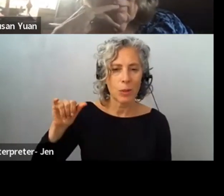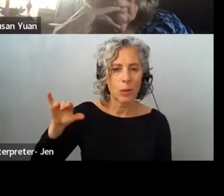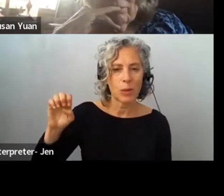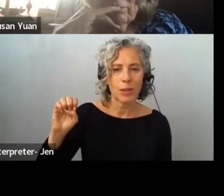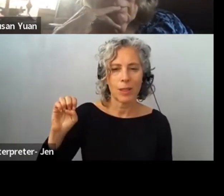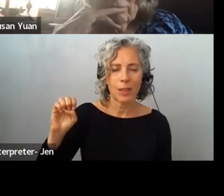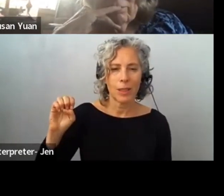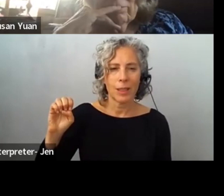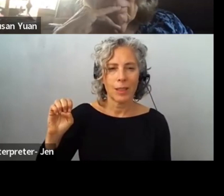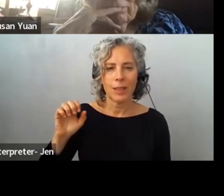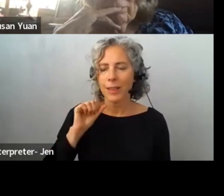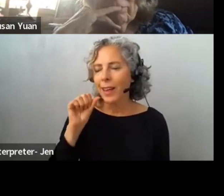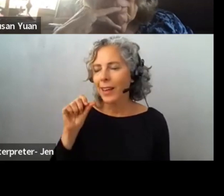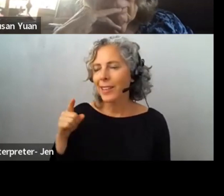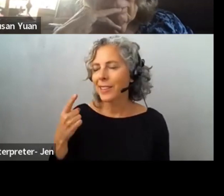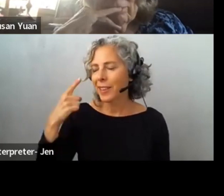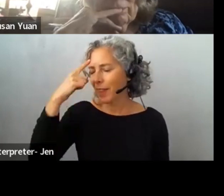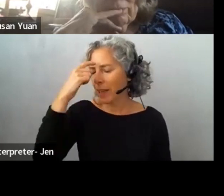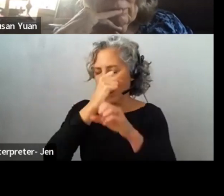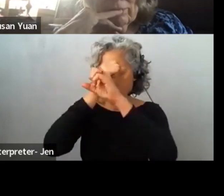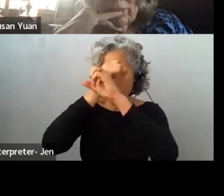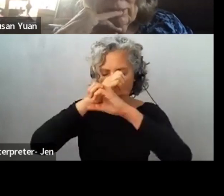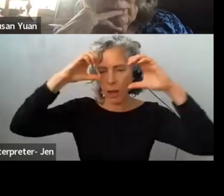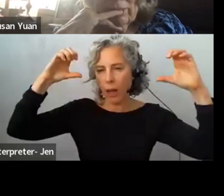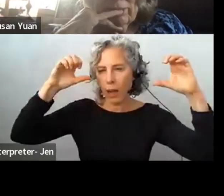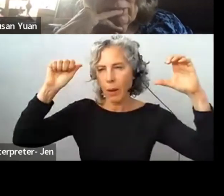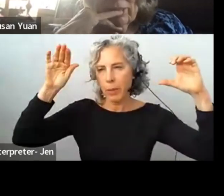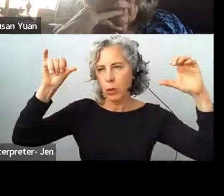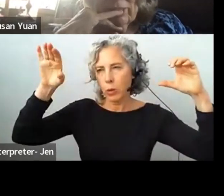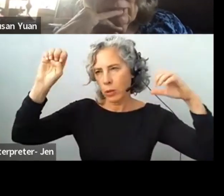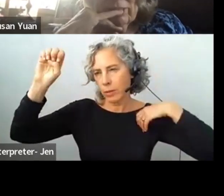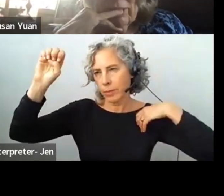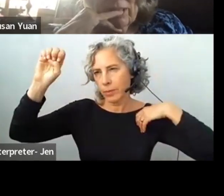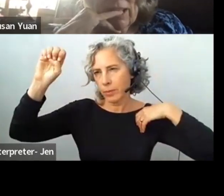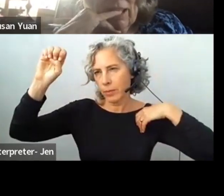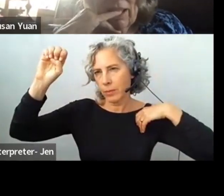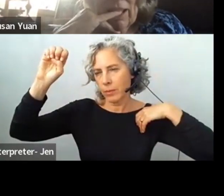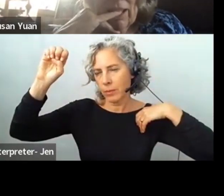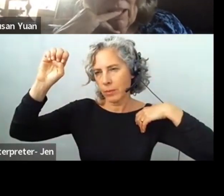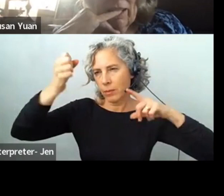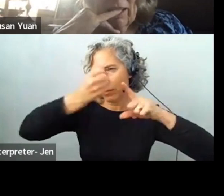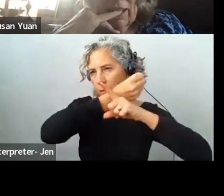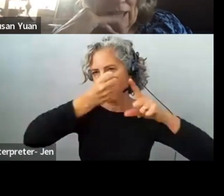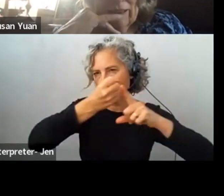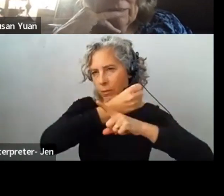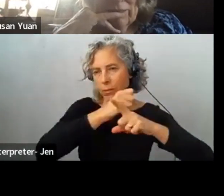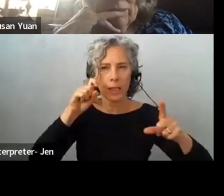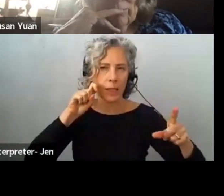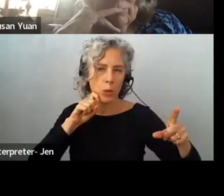ones. I mean, when we think people, when people think about abuse, the first the first thing to think about her physical and sexual abuse, but those are not